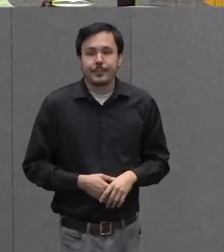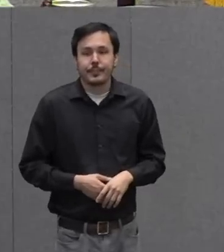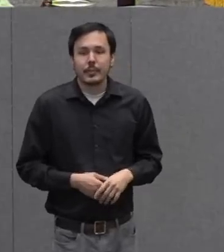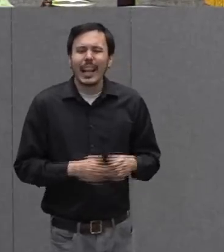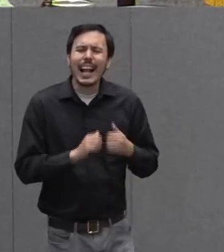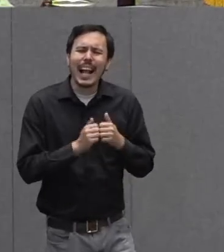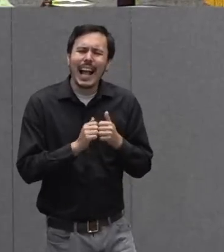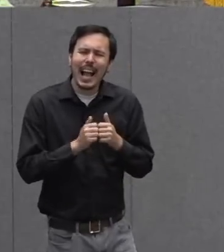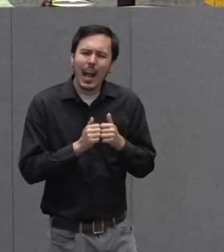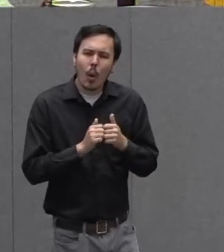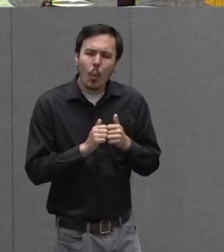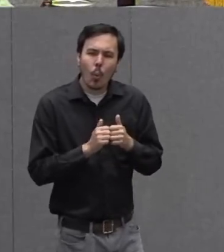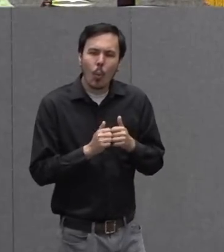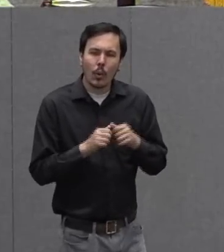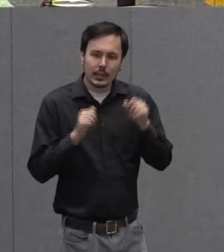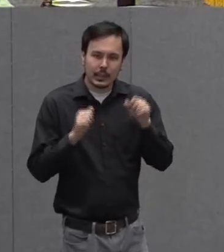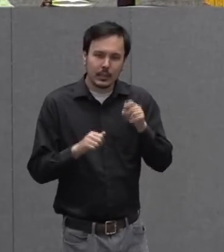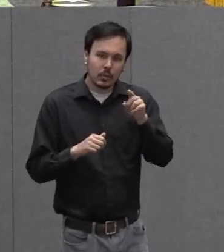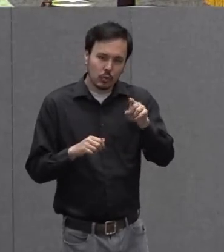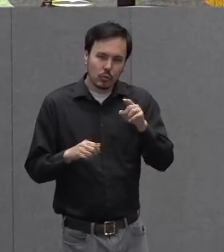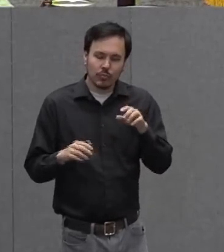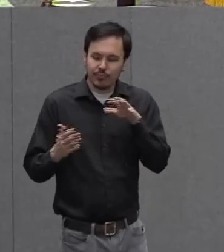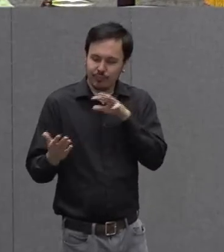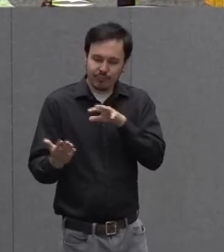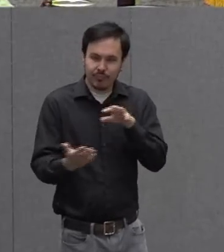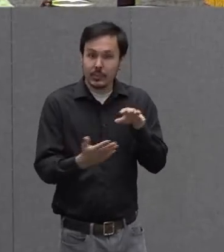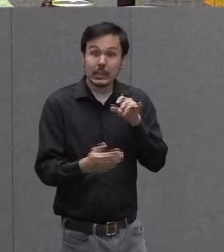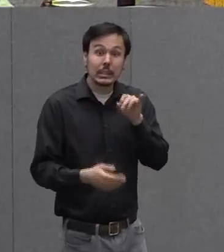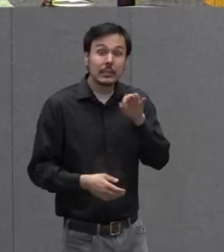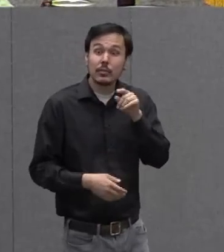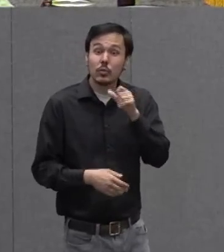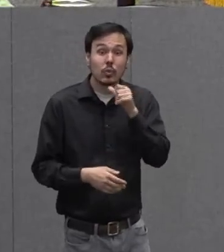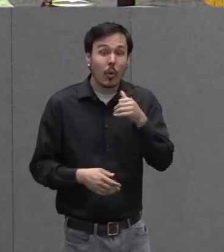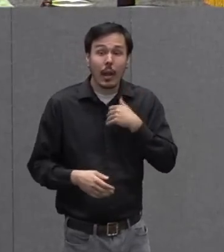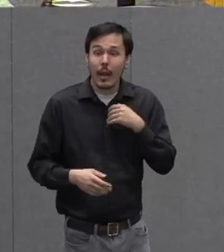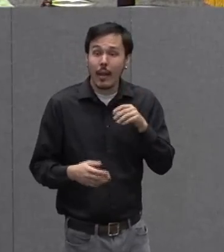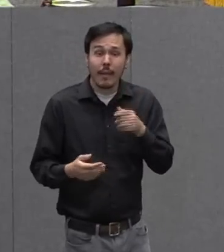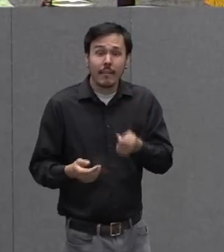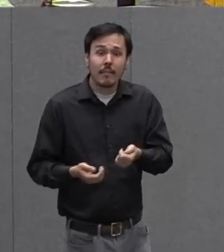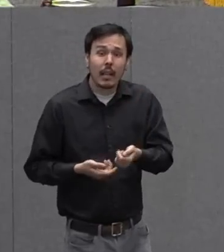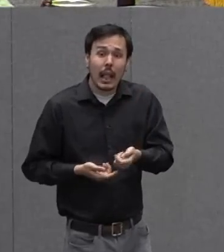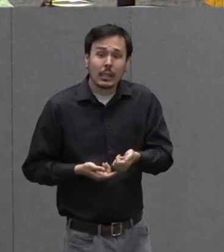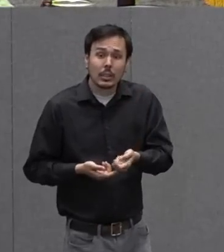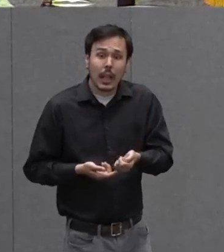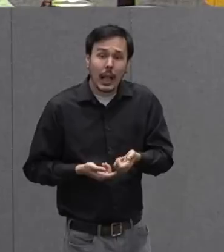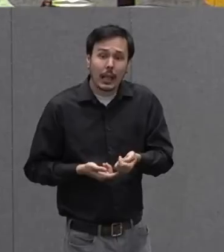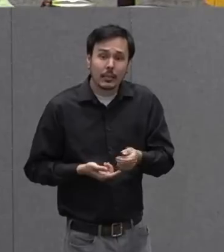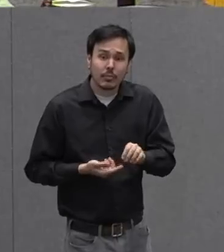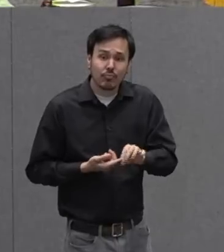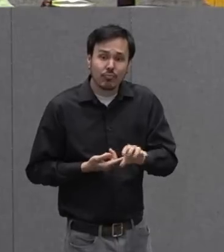How can you shine a light on objects if you don't have a flashlight? Maybe you have a lamp.